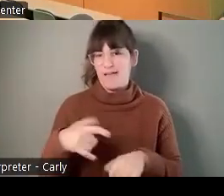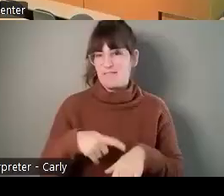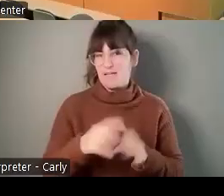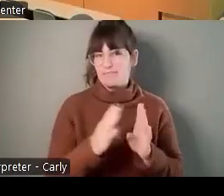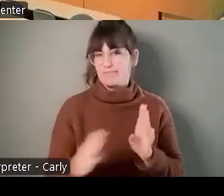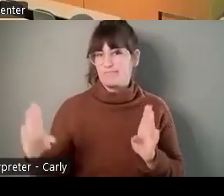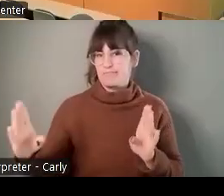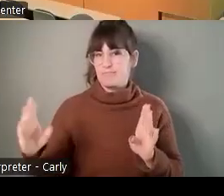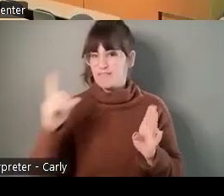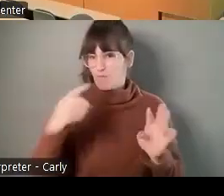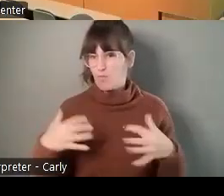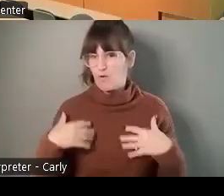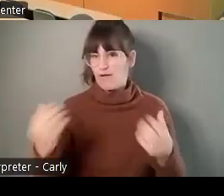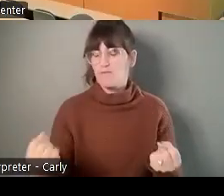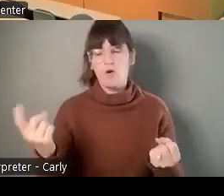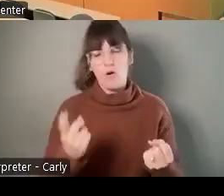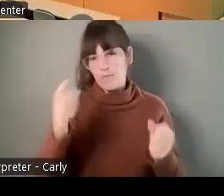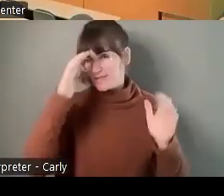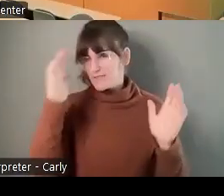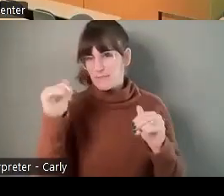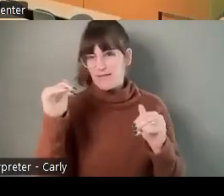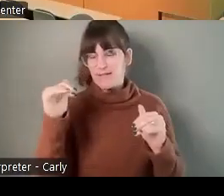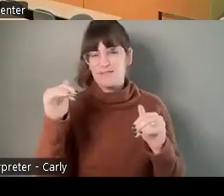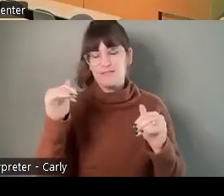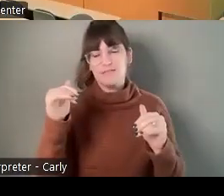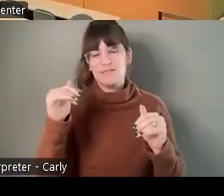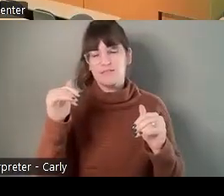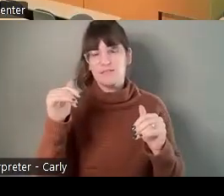there's always an expectation. The great majority of all of your recovery is going to happen after